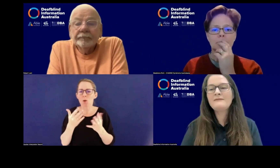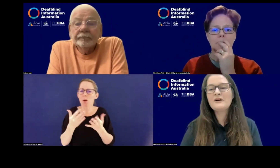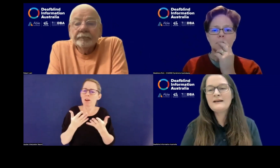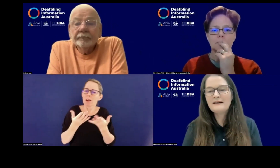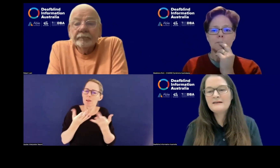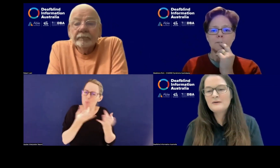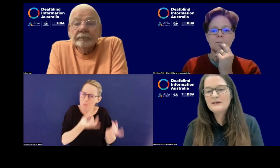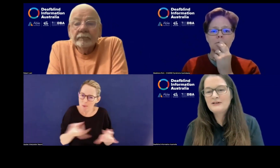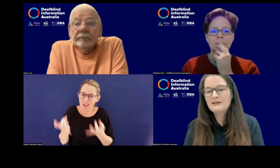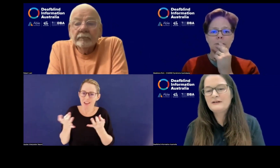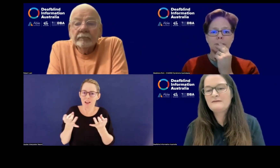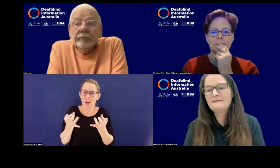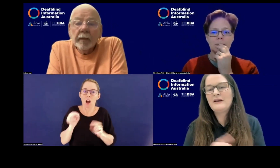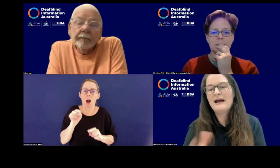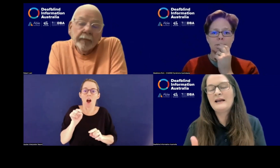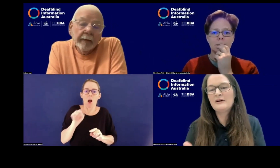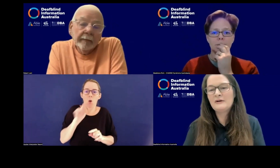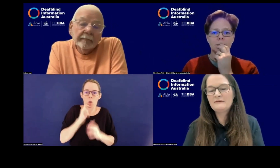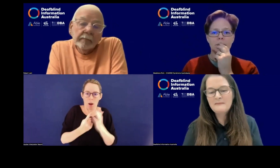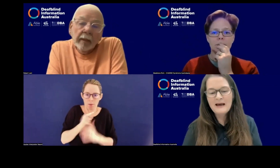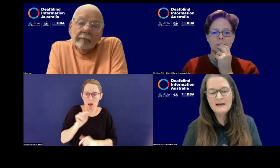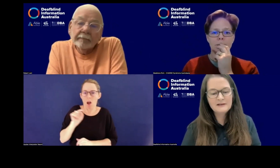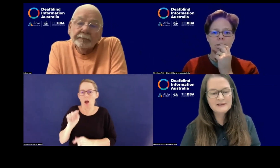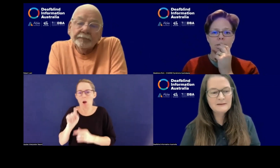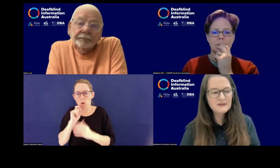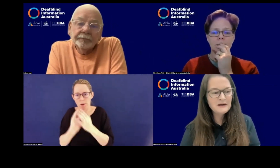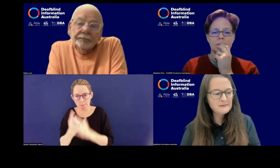I've got another question for you adding on from that.